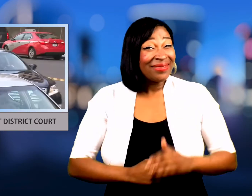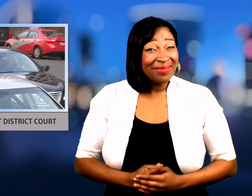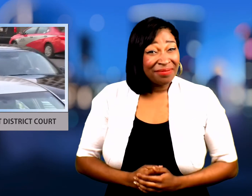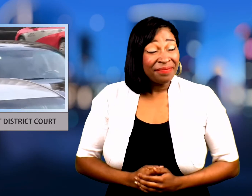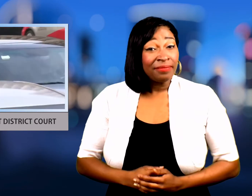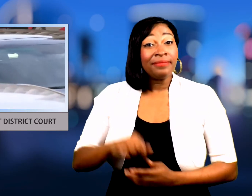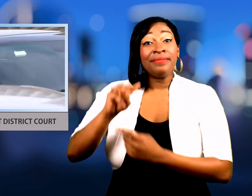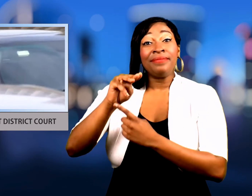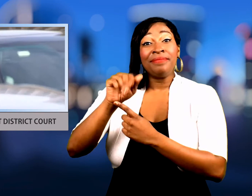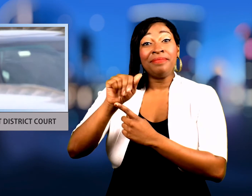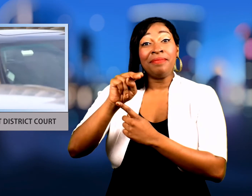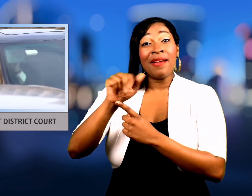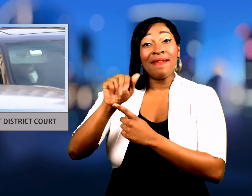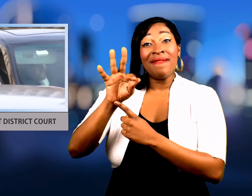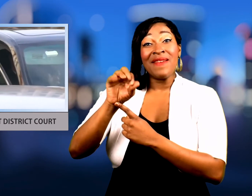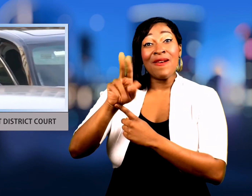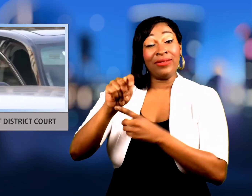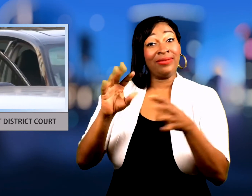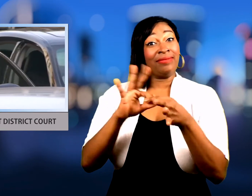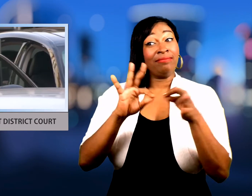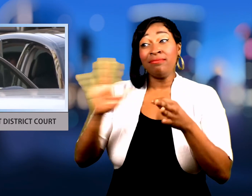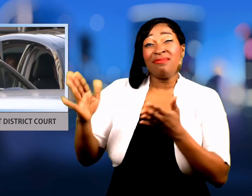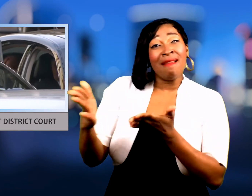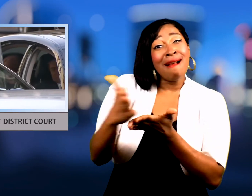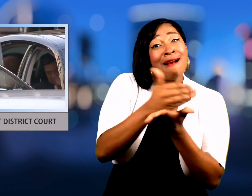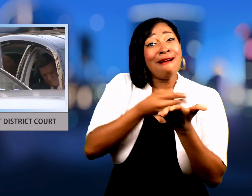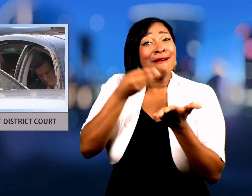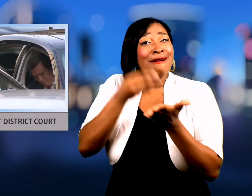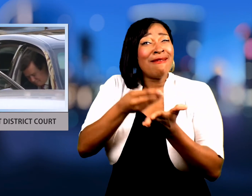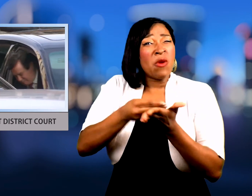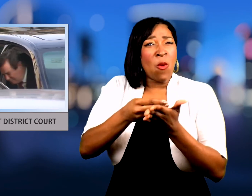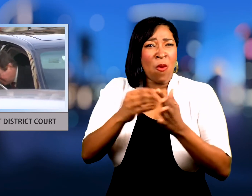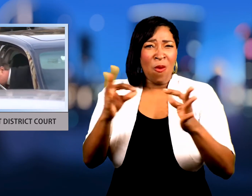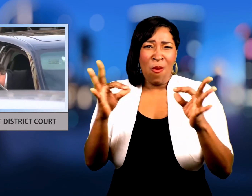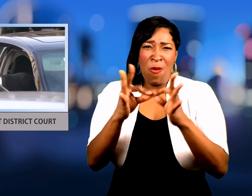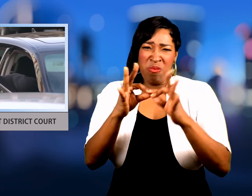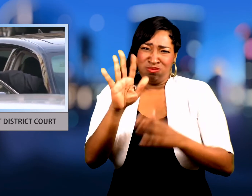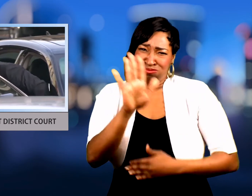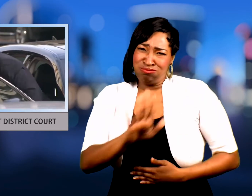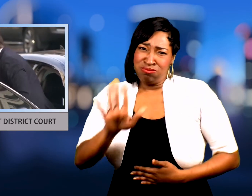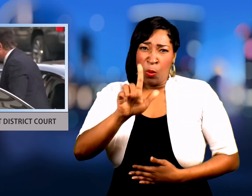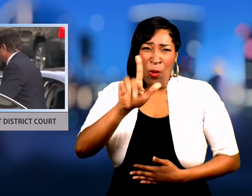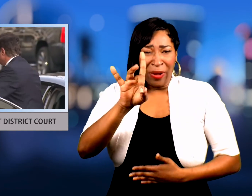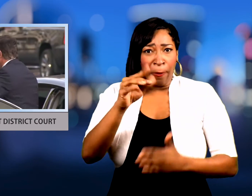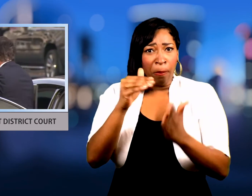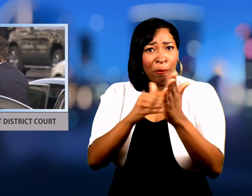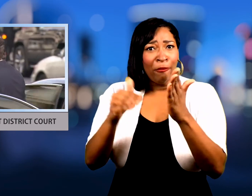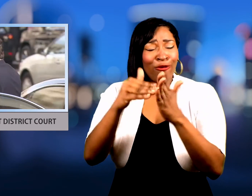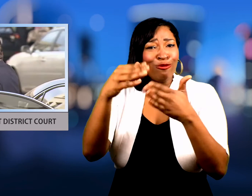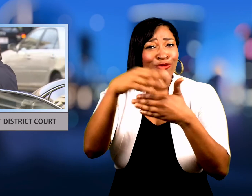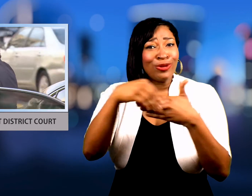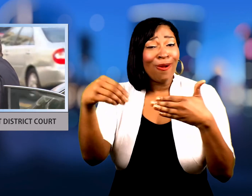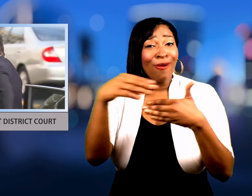Manafort says his net worth is about 28 million dollars.